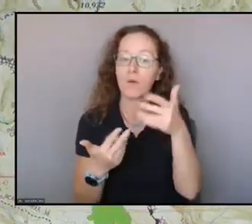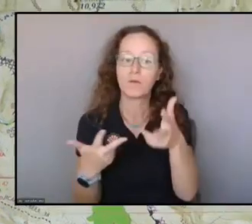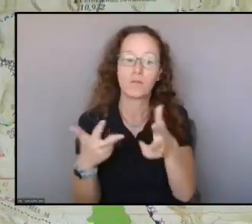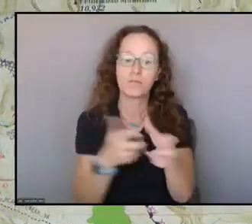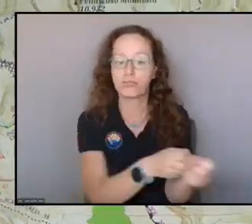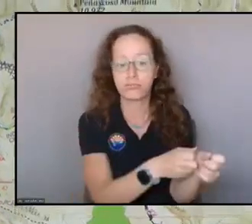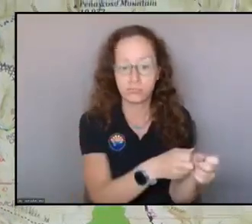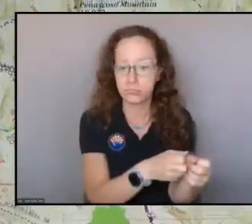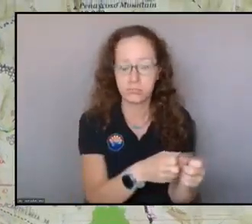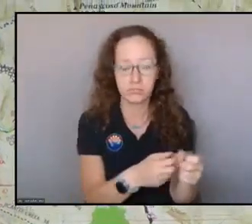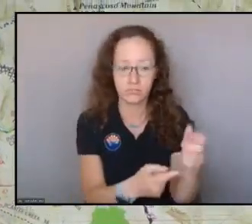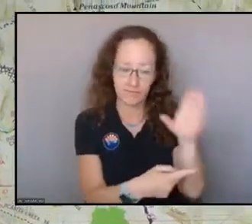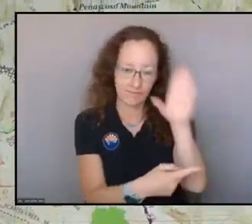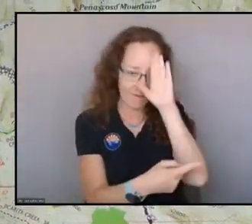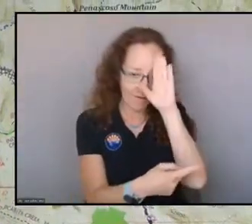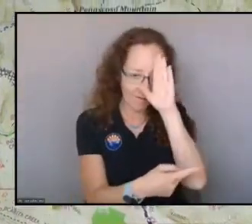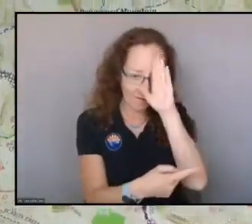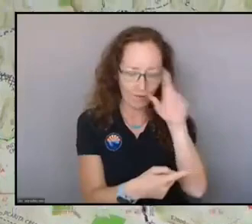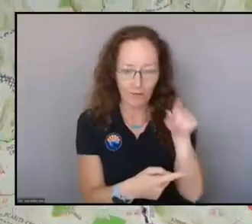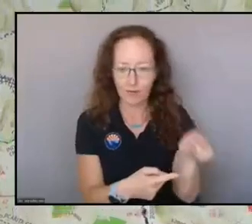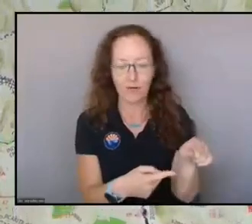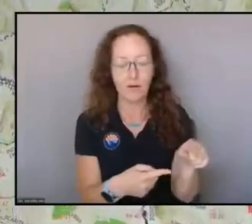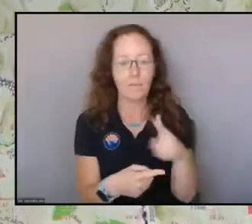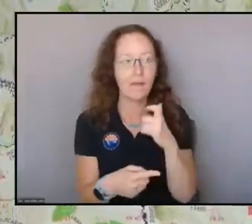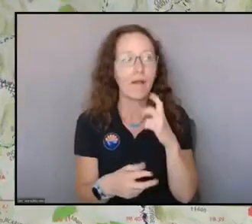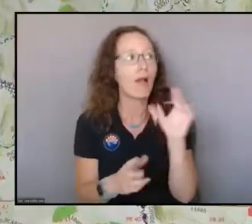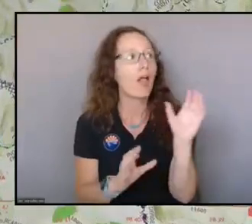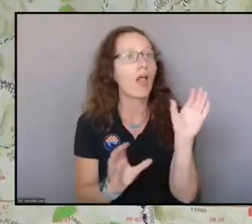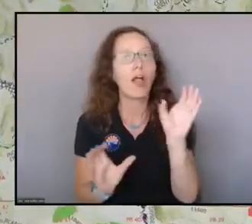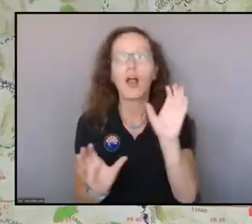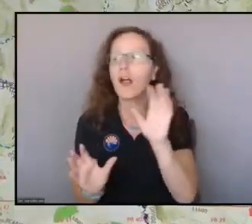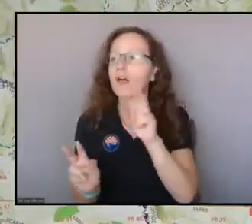PERSONNEL VEHICLE OFF THE ROAD BECAUSE THEY WERE